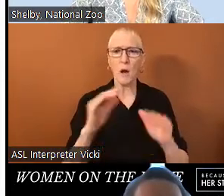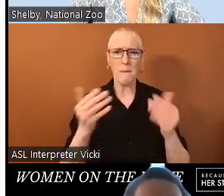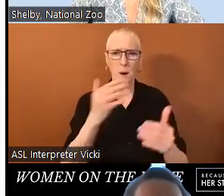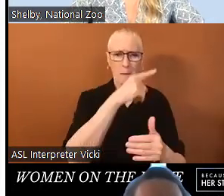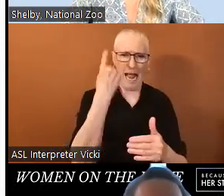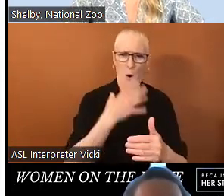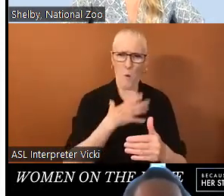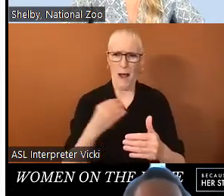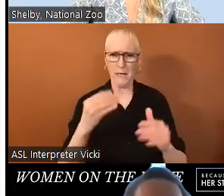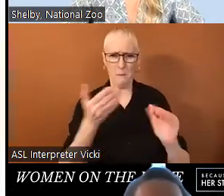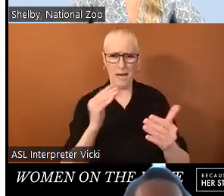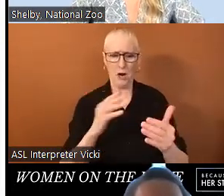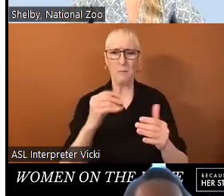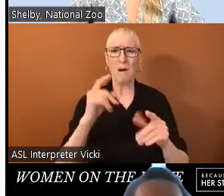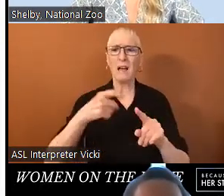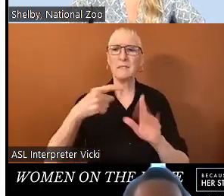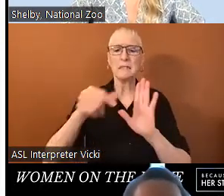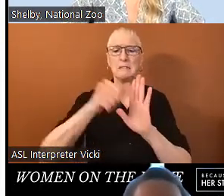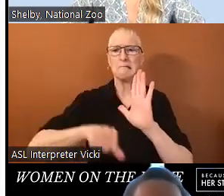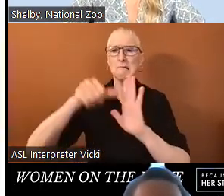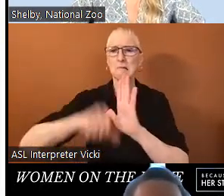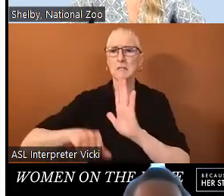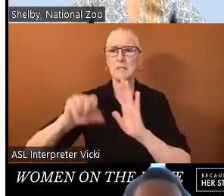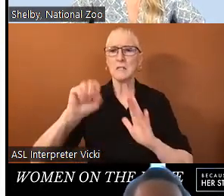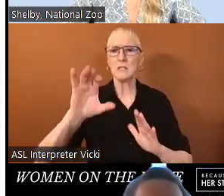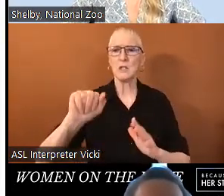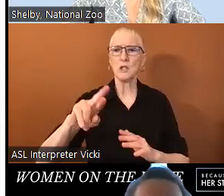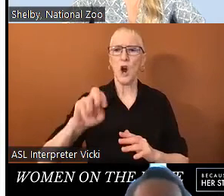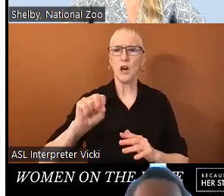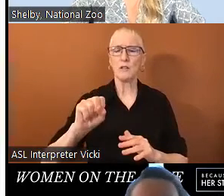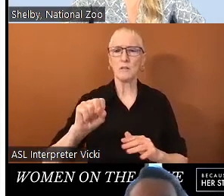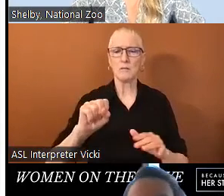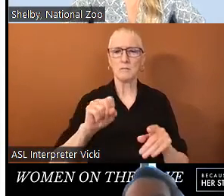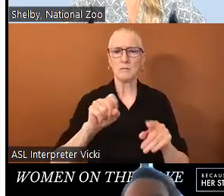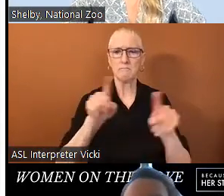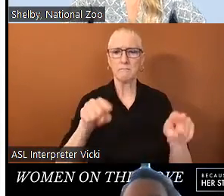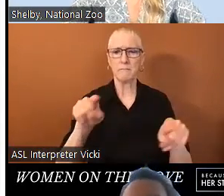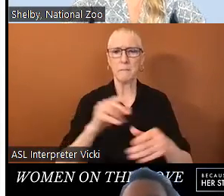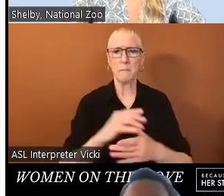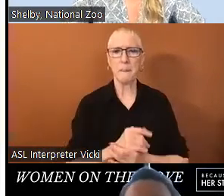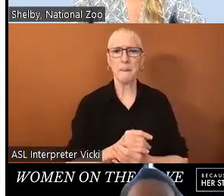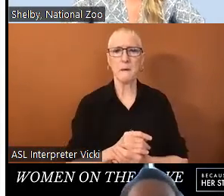and scars along those fluke blades are important to keep track of. >>Shelby: All right everybody.